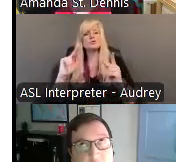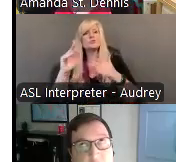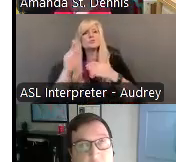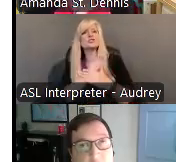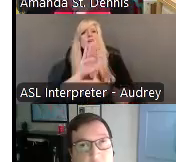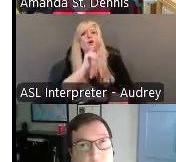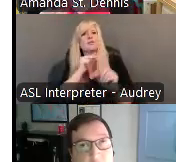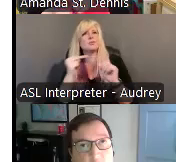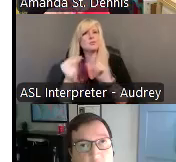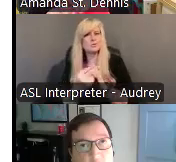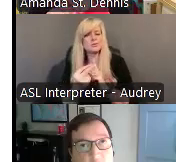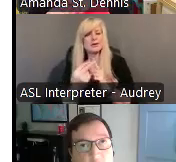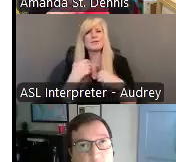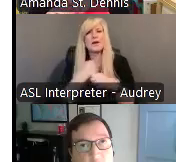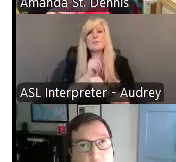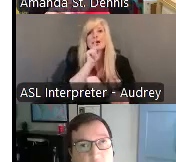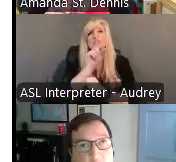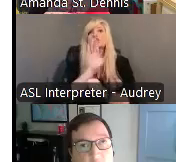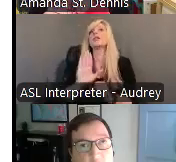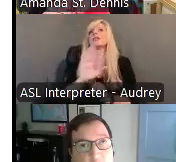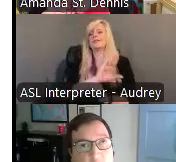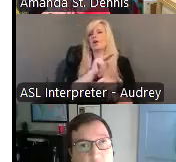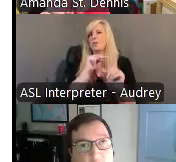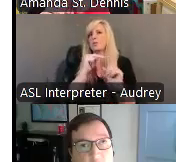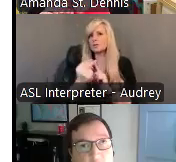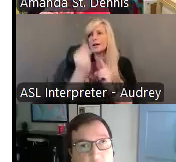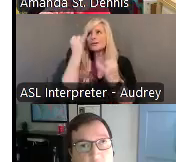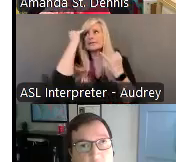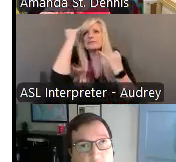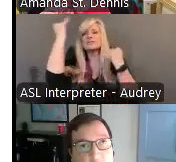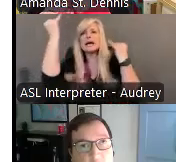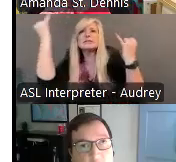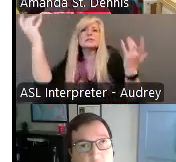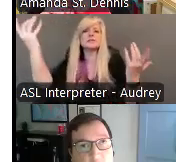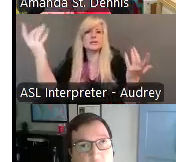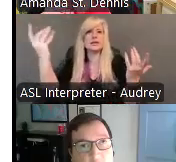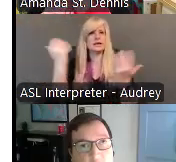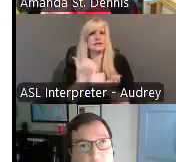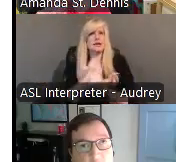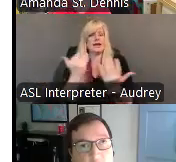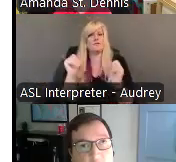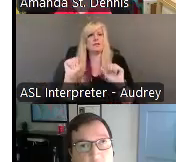make sure that their perspectives, ideas and everything that they can bring to the research